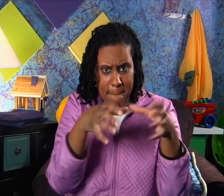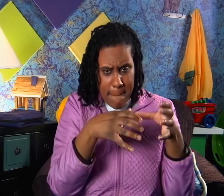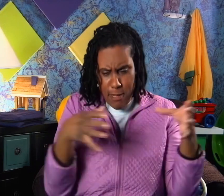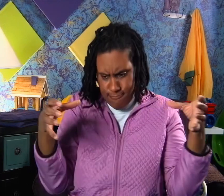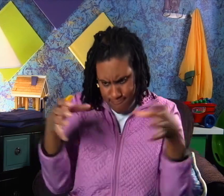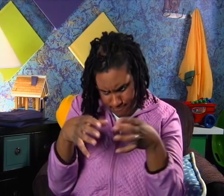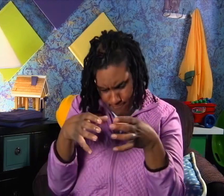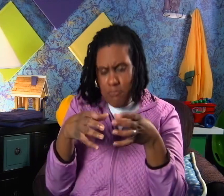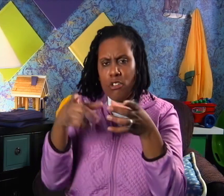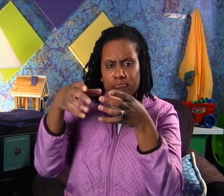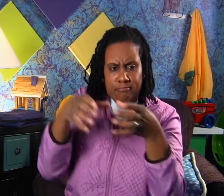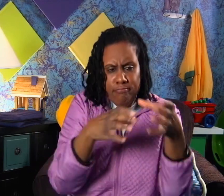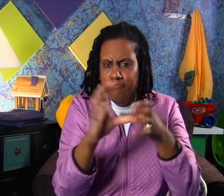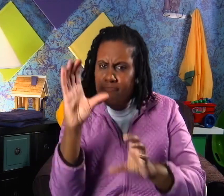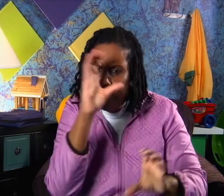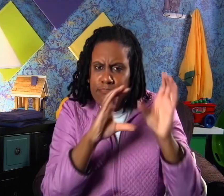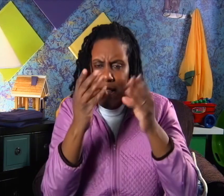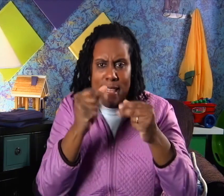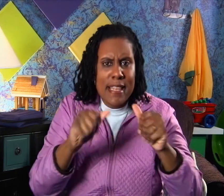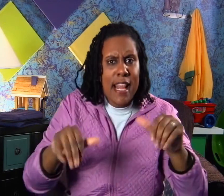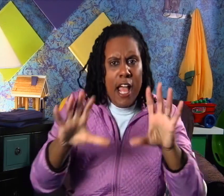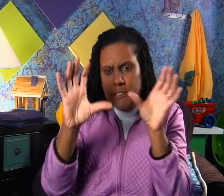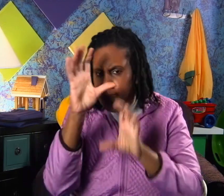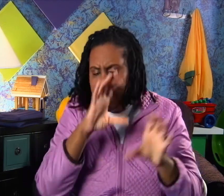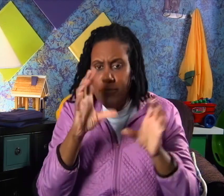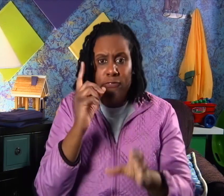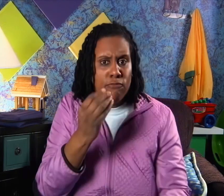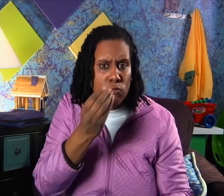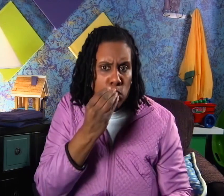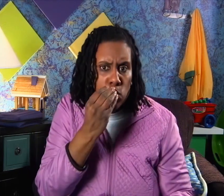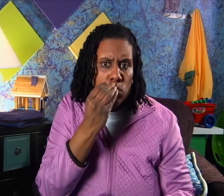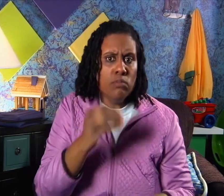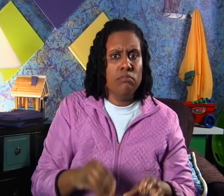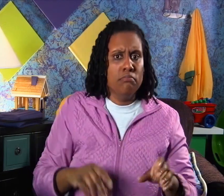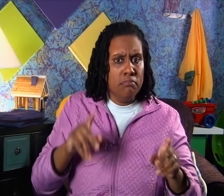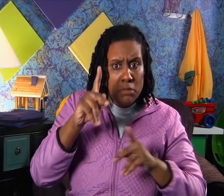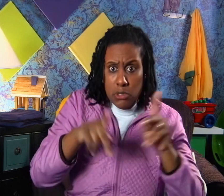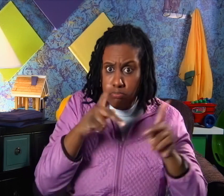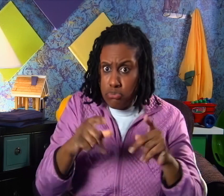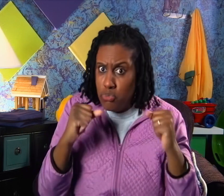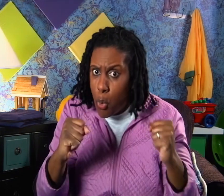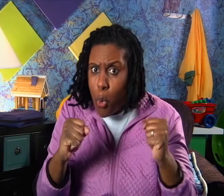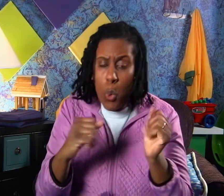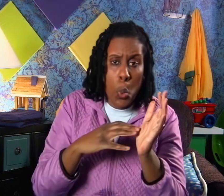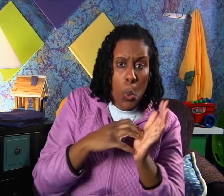TO GO OUT AND SCOUT THE LAND FOR FOOD, TO SEE IF THE PEOPLE WERE STRONG OR WEAK